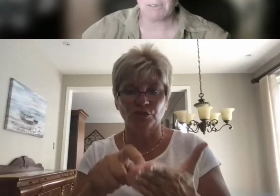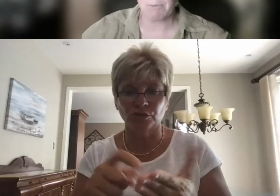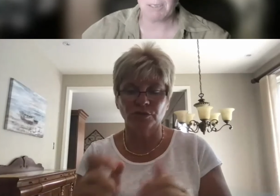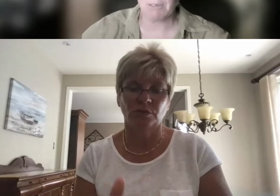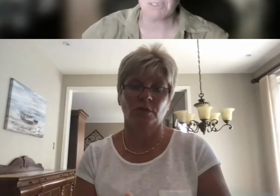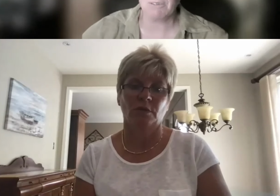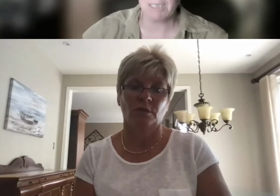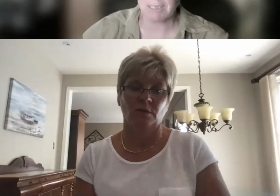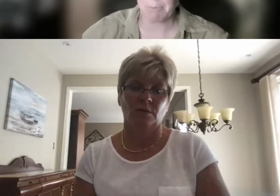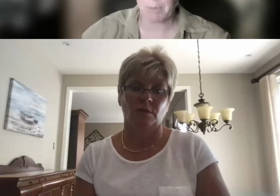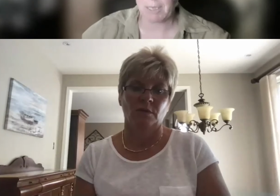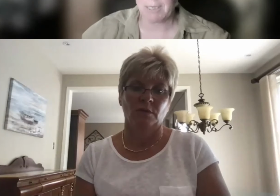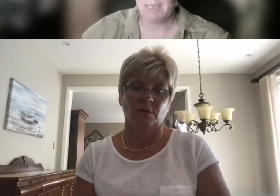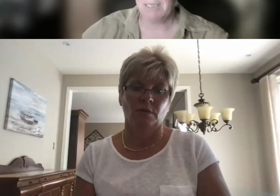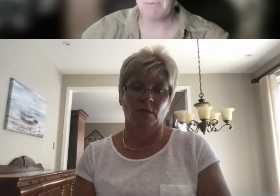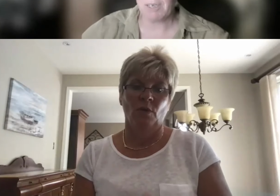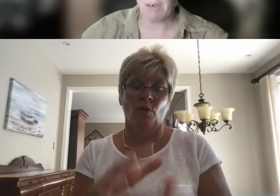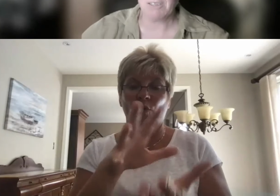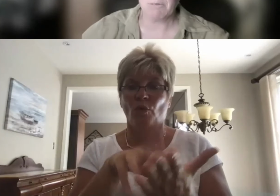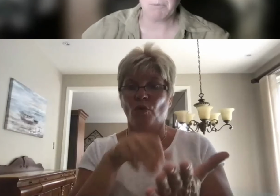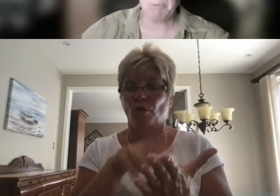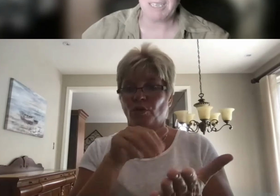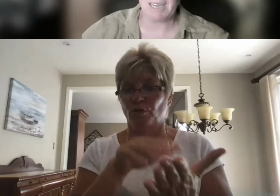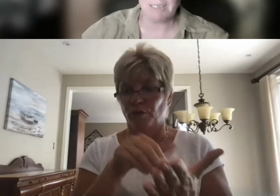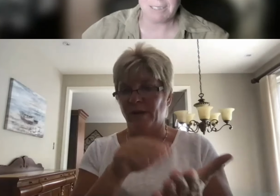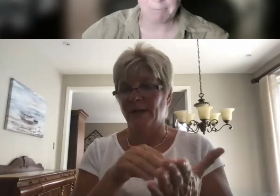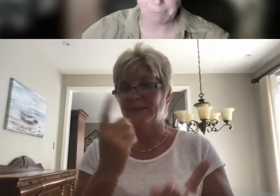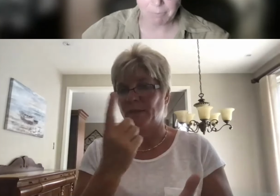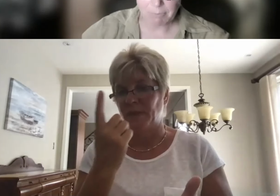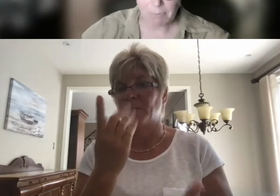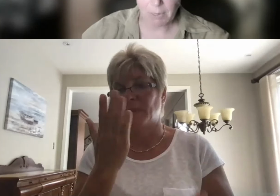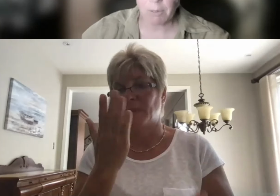or whether it's learning something, the harder it will be and the